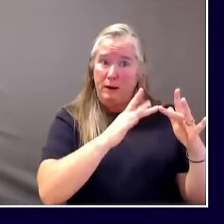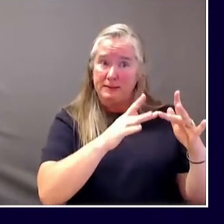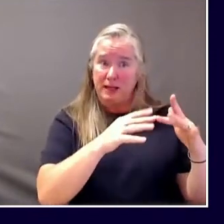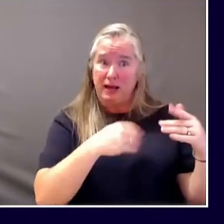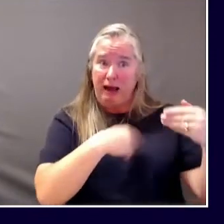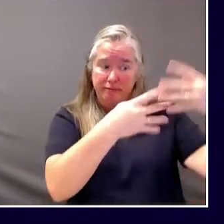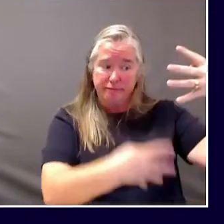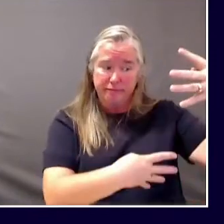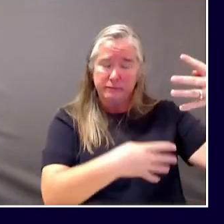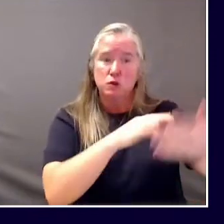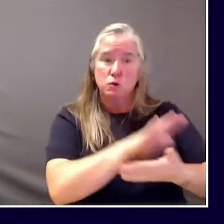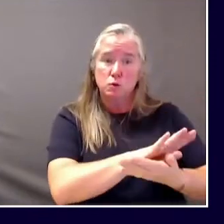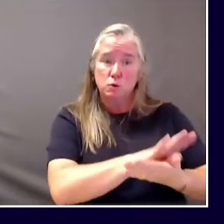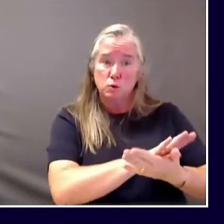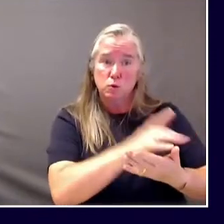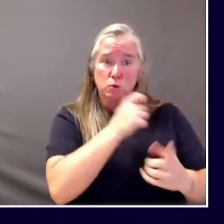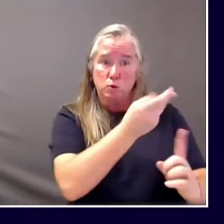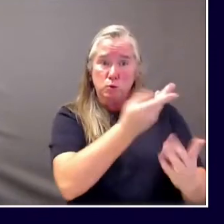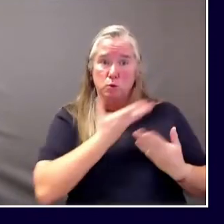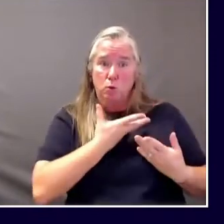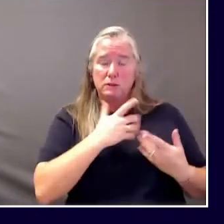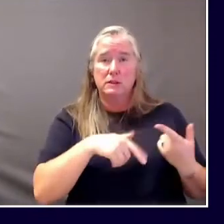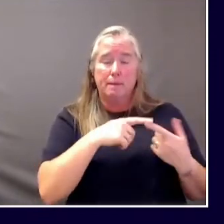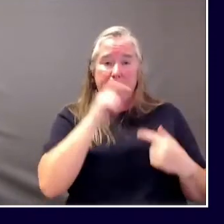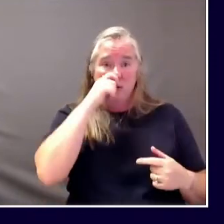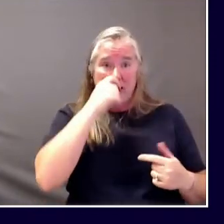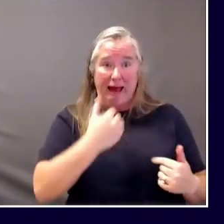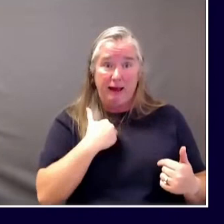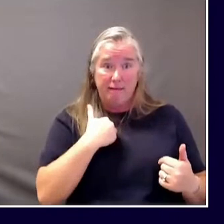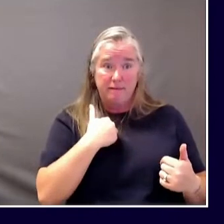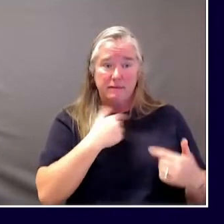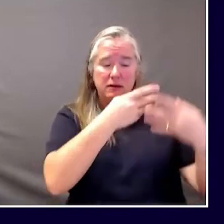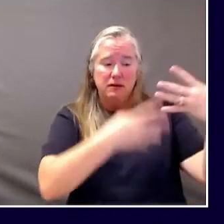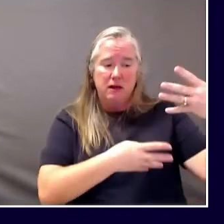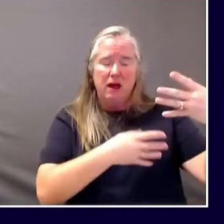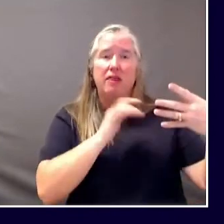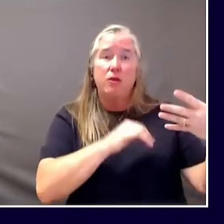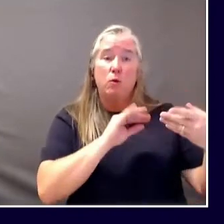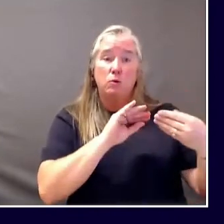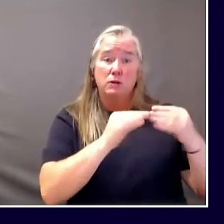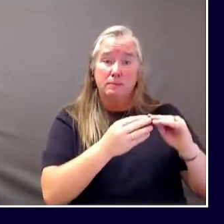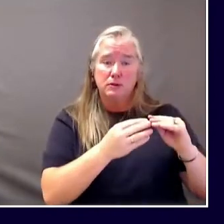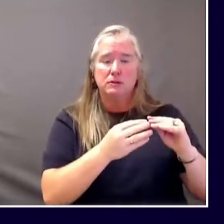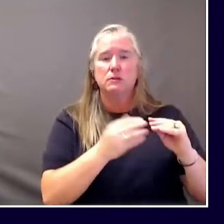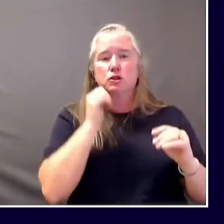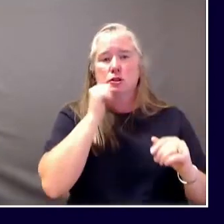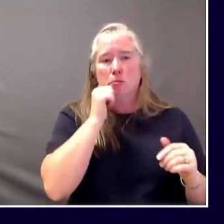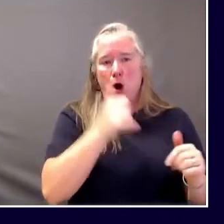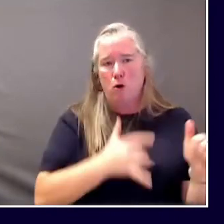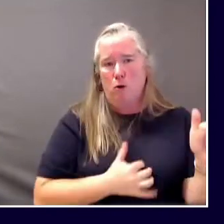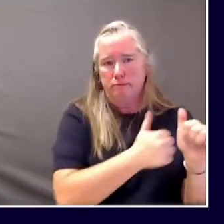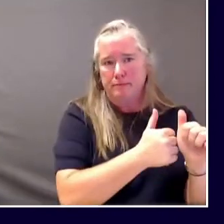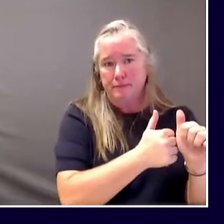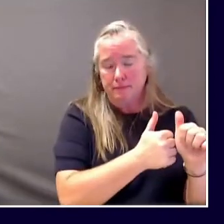recorded cases or a case that